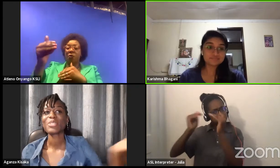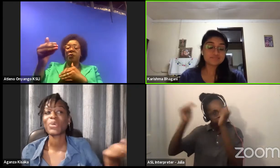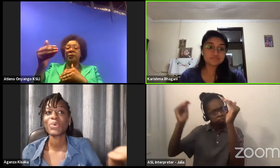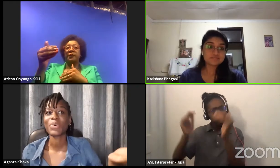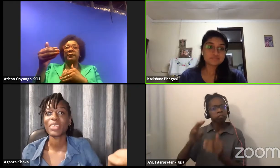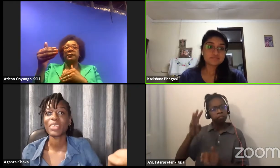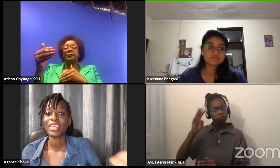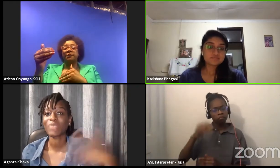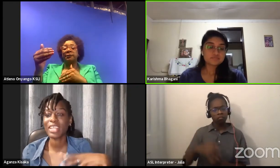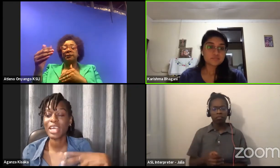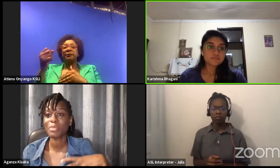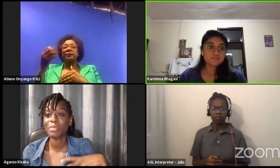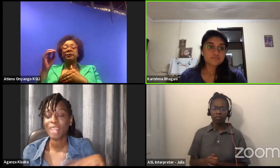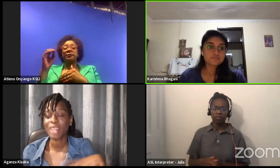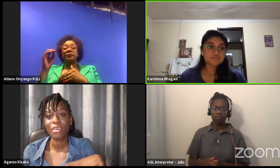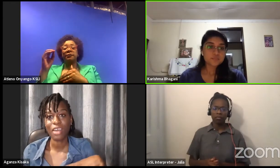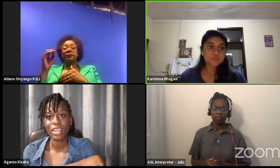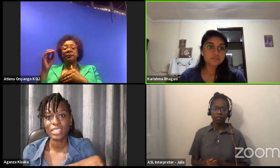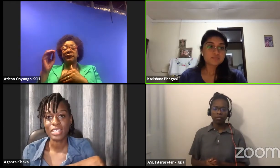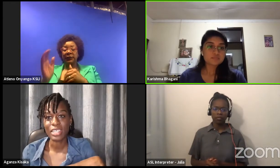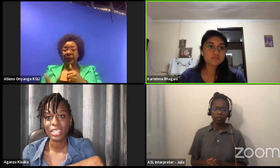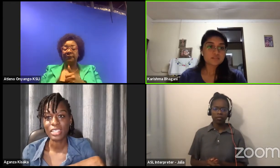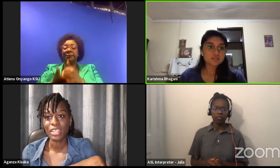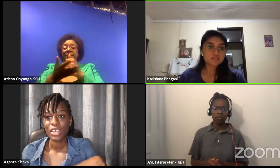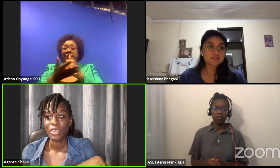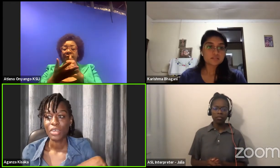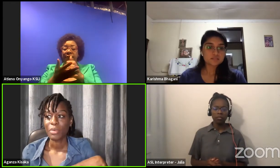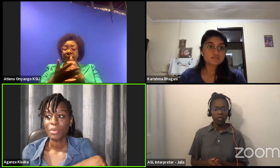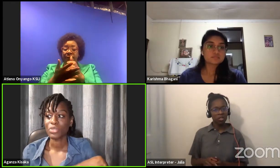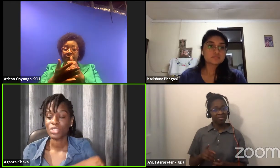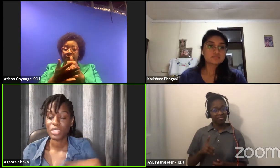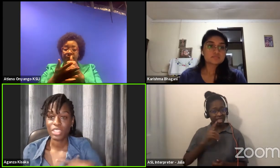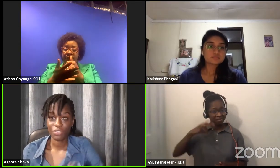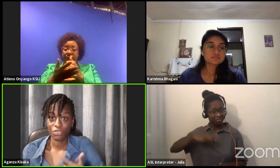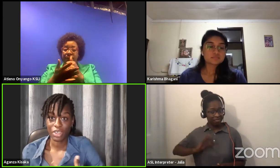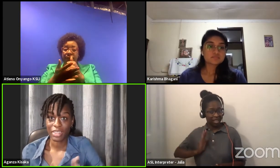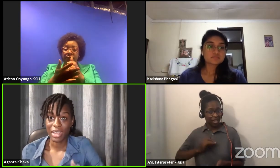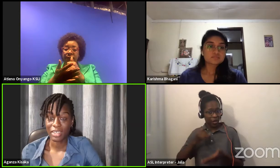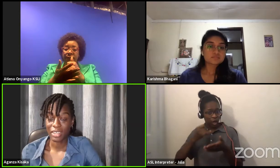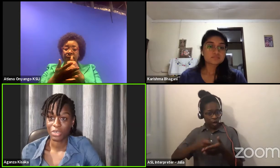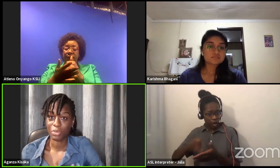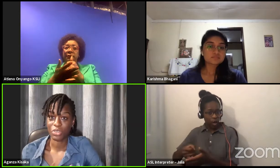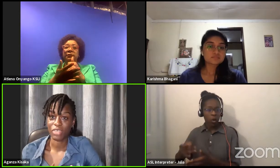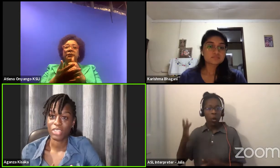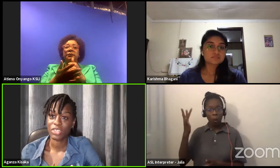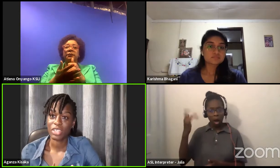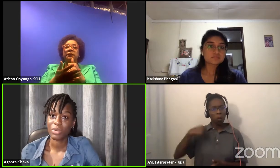So it really helps our art scene to search for that inner motivation